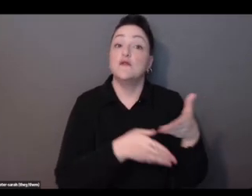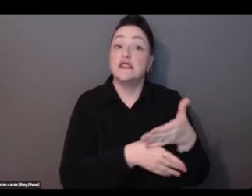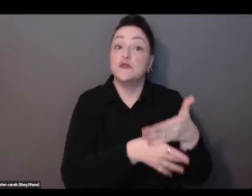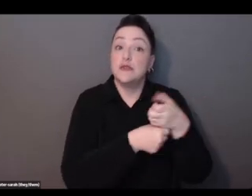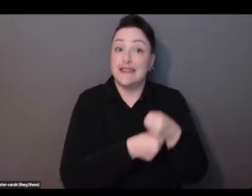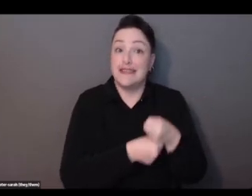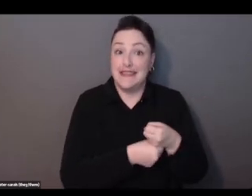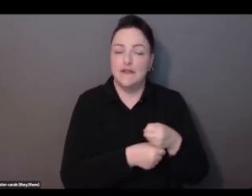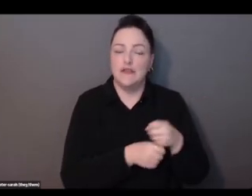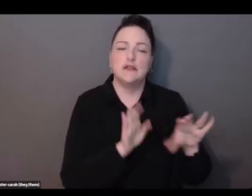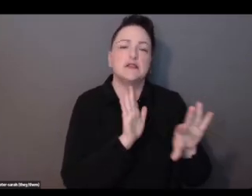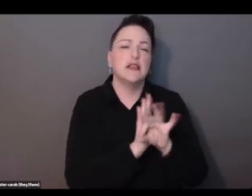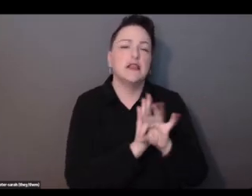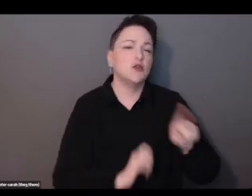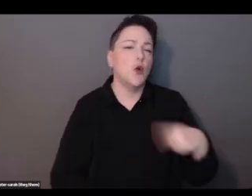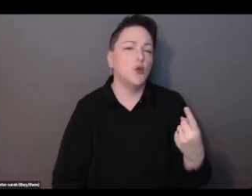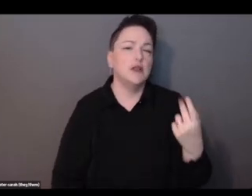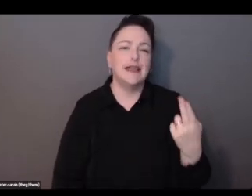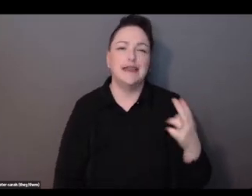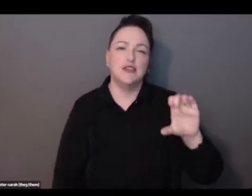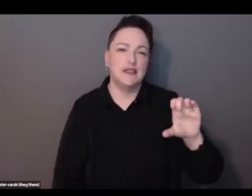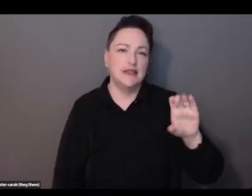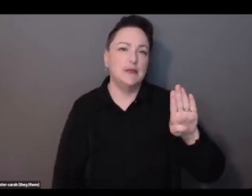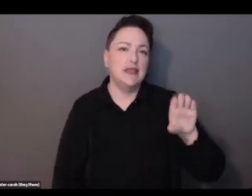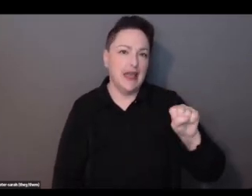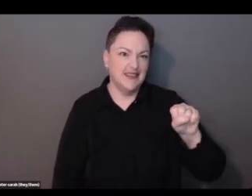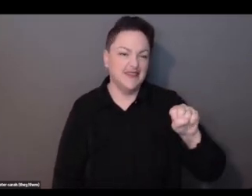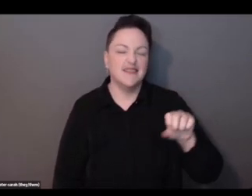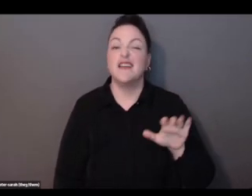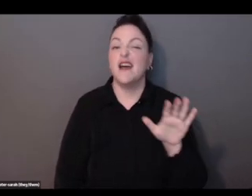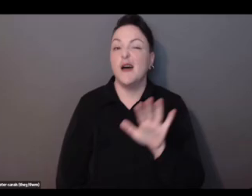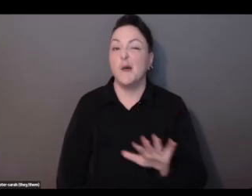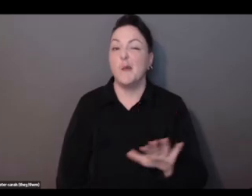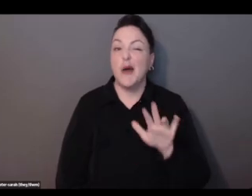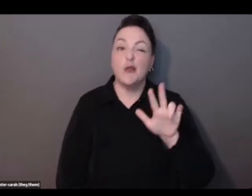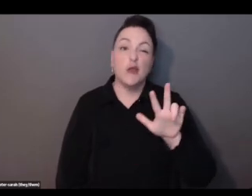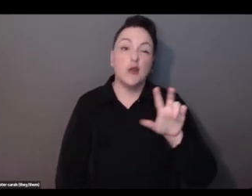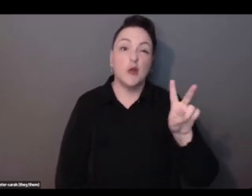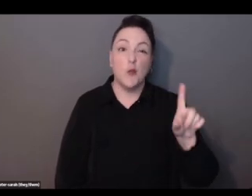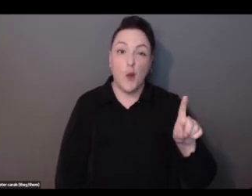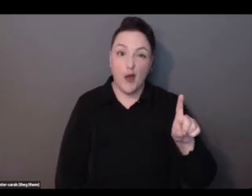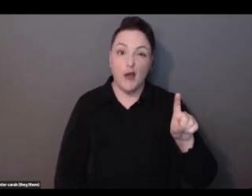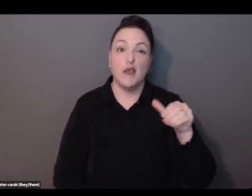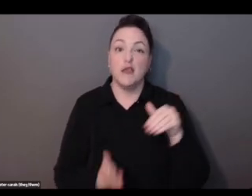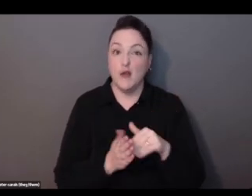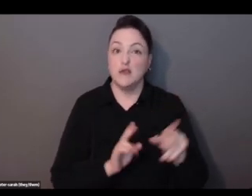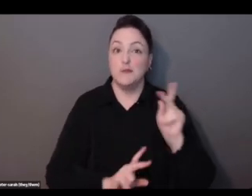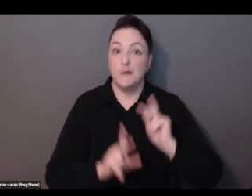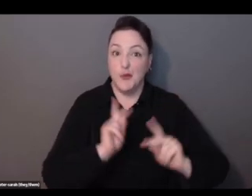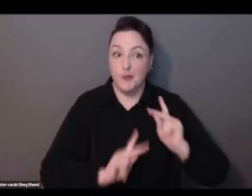So we see that's about 31,000 people. Then this is going to look pretty weird on the bar graph mode where